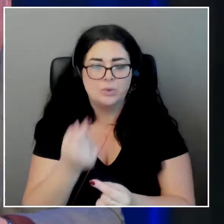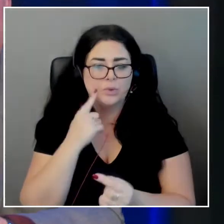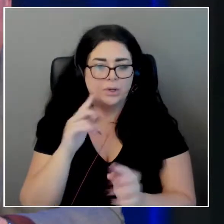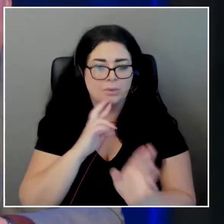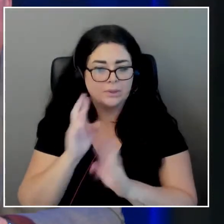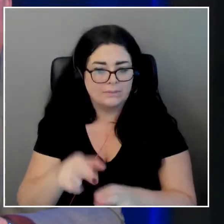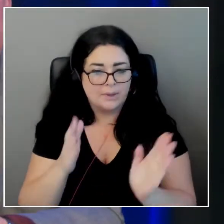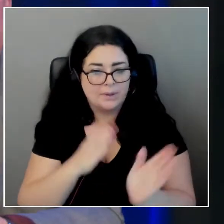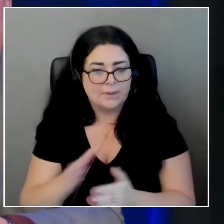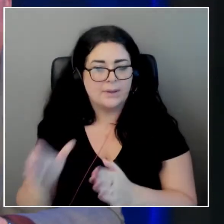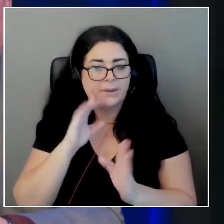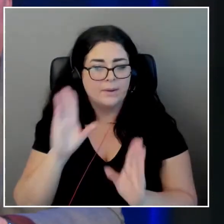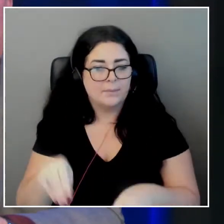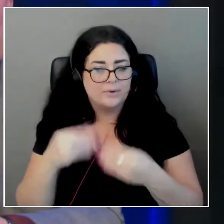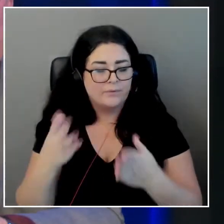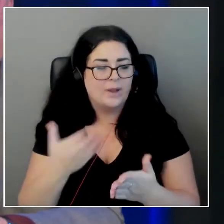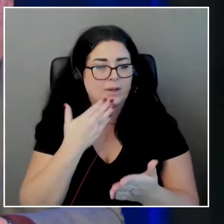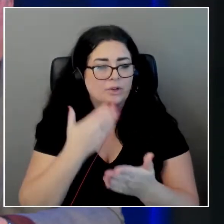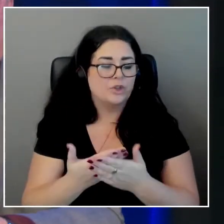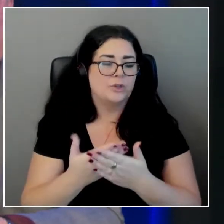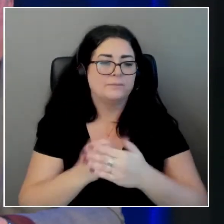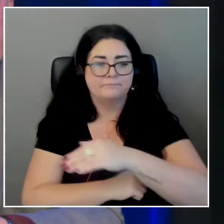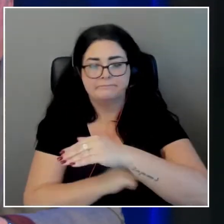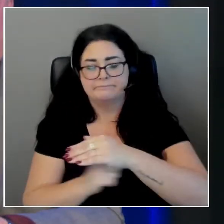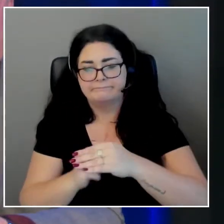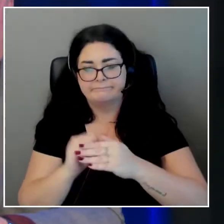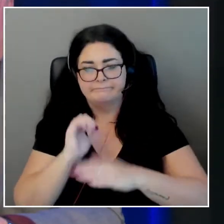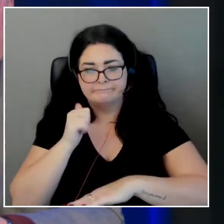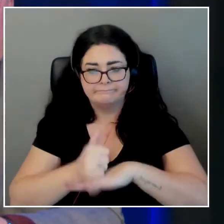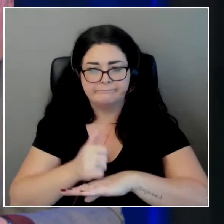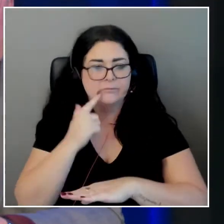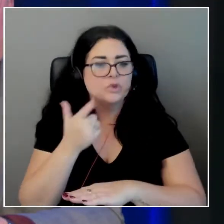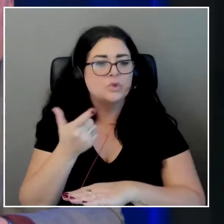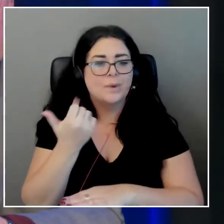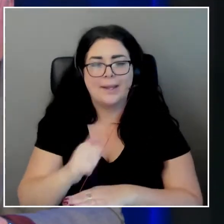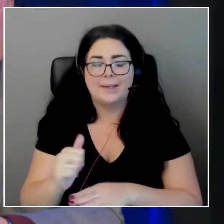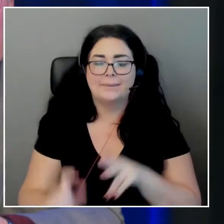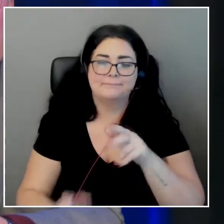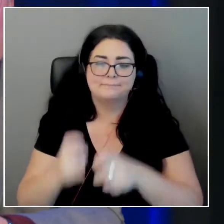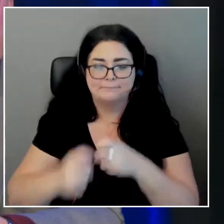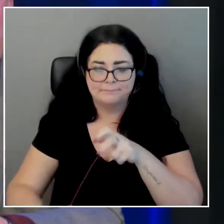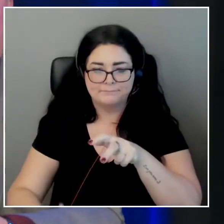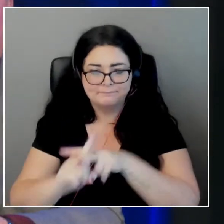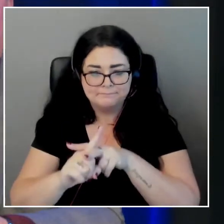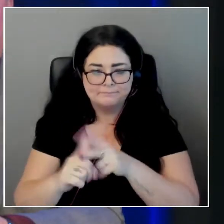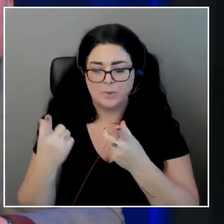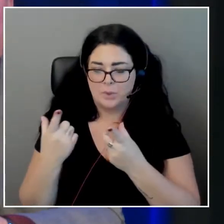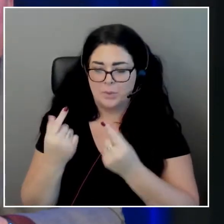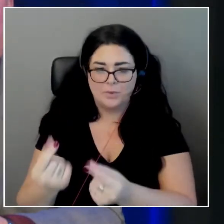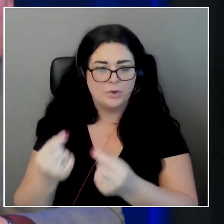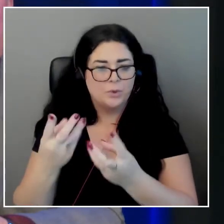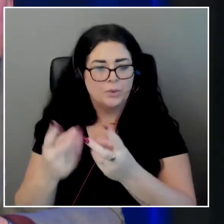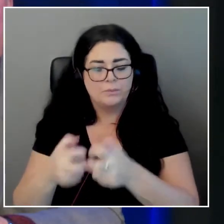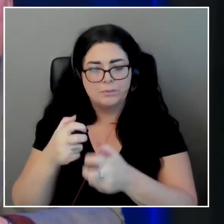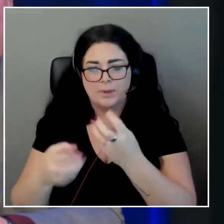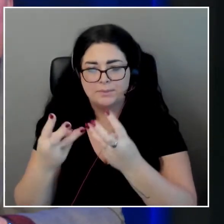structure to mitigate against incidents, proactively prepare to respond when required, and adapt for continual improvement.